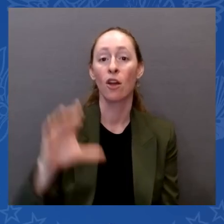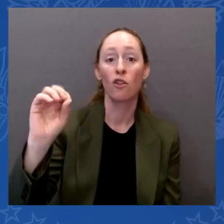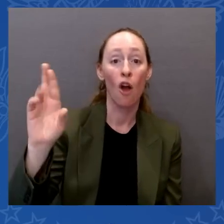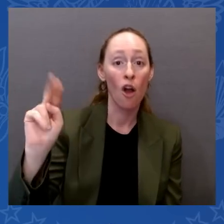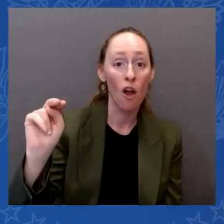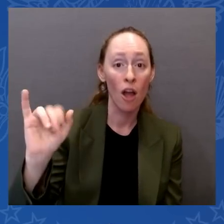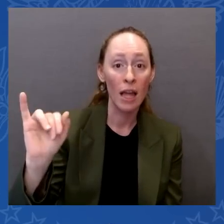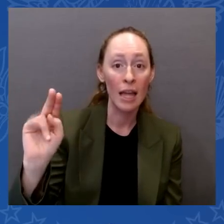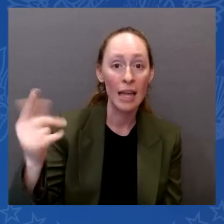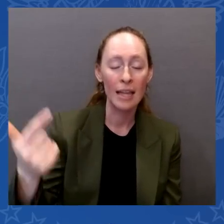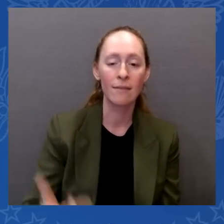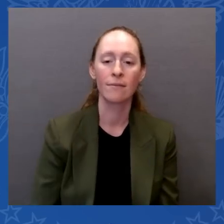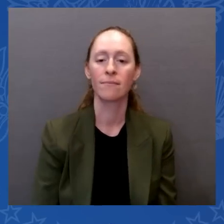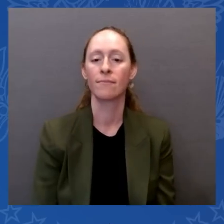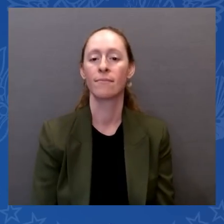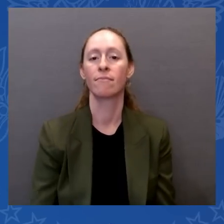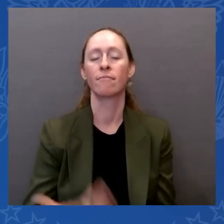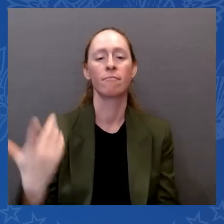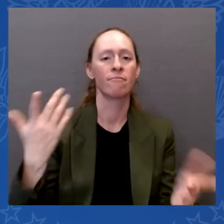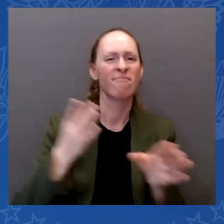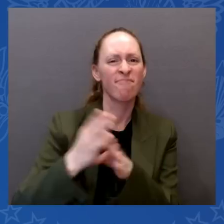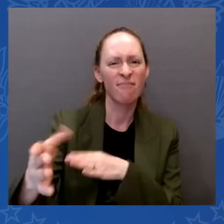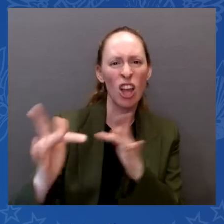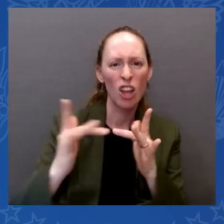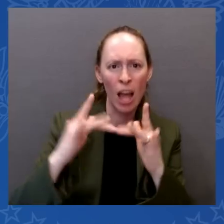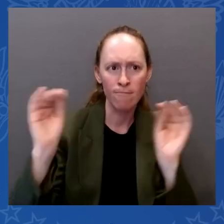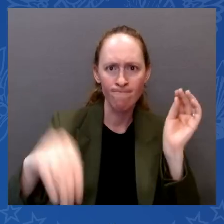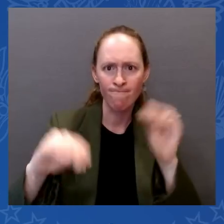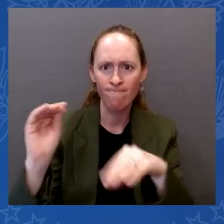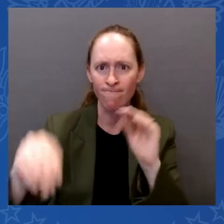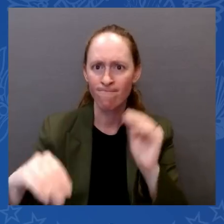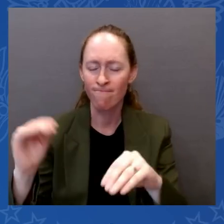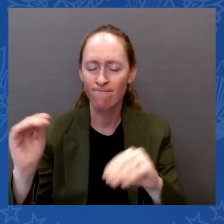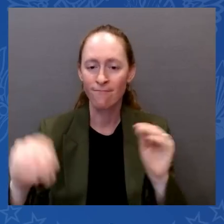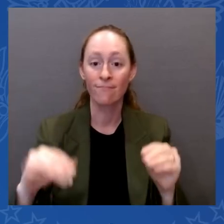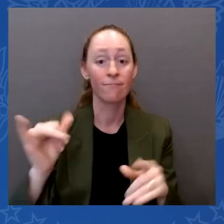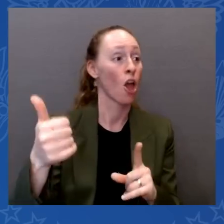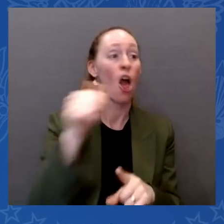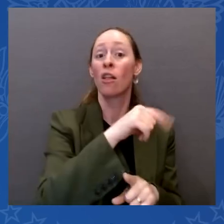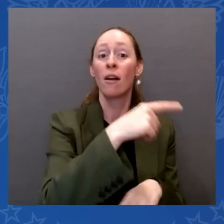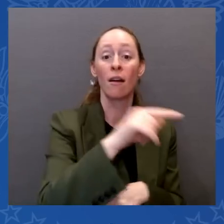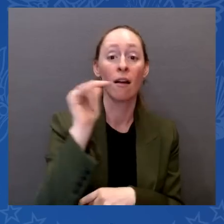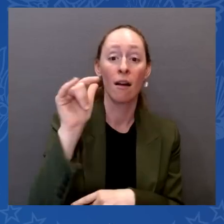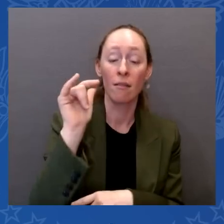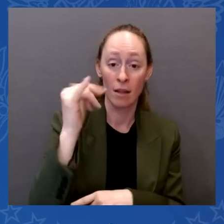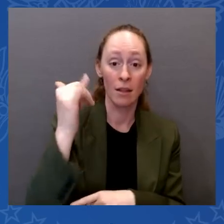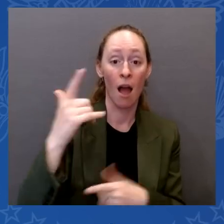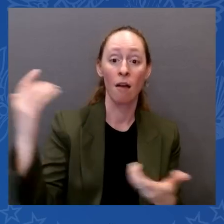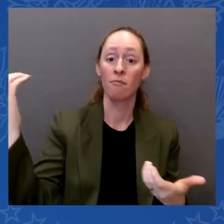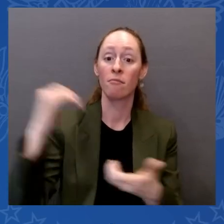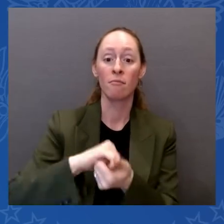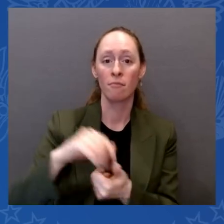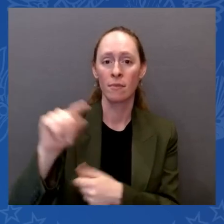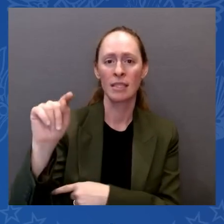announced a new apprenticeship for airline mechanics. The Center for Energy Workforce Development and Urban League